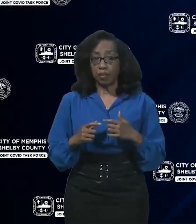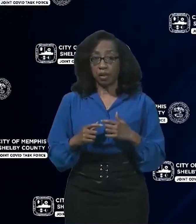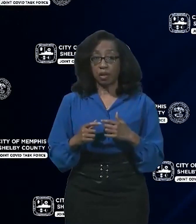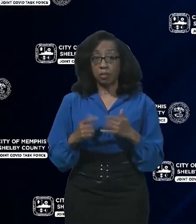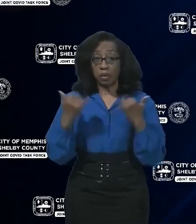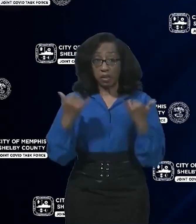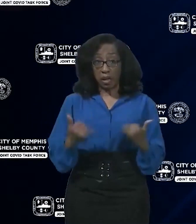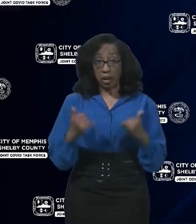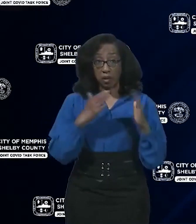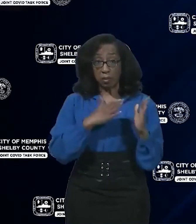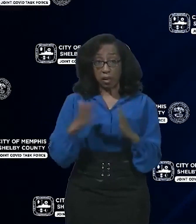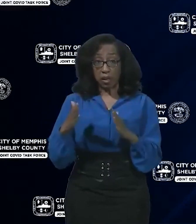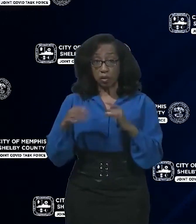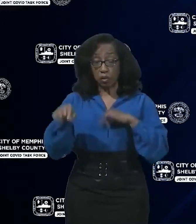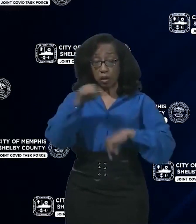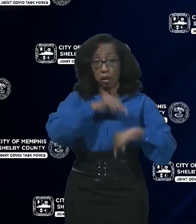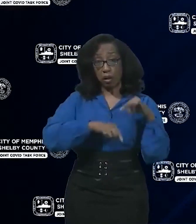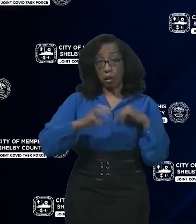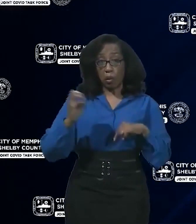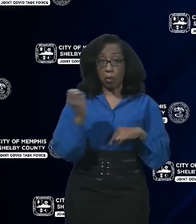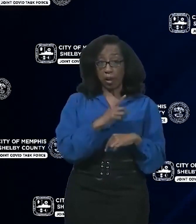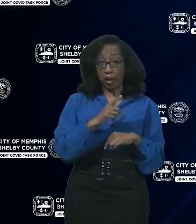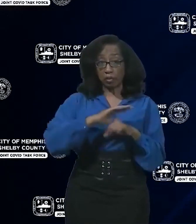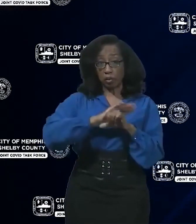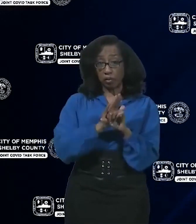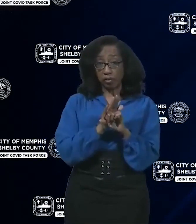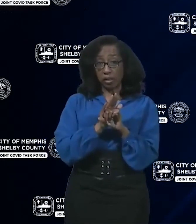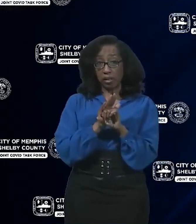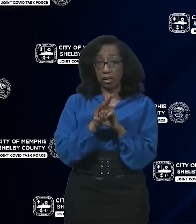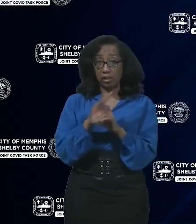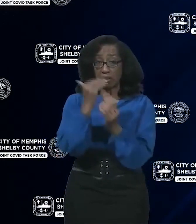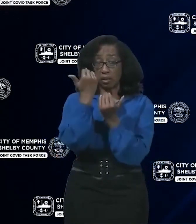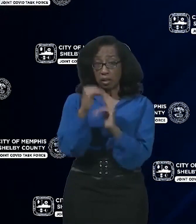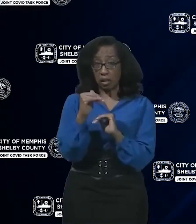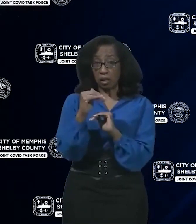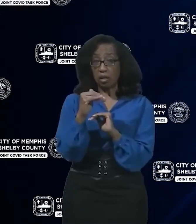BUT HARRIS SAYS THE UPDATED HEALTH DIRECTIVE WILL NOT BE RETURNED TO TOUGHER